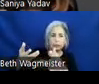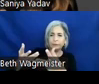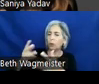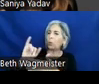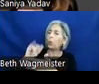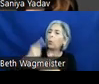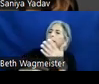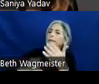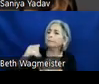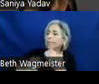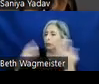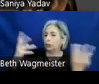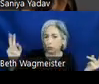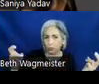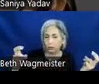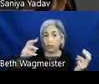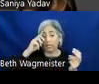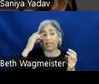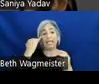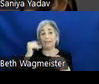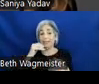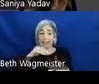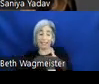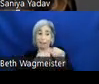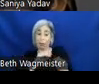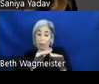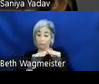Once it is decided that the component is inaccessible, we fix it and add usage